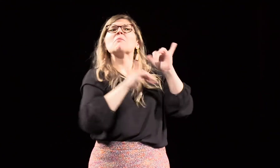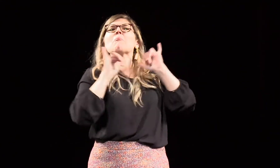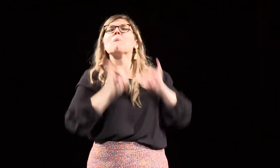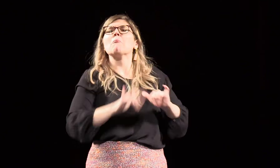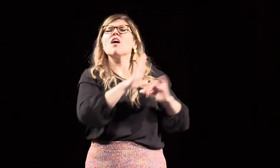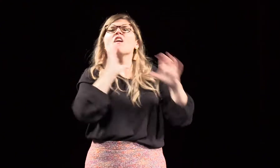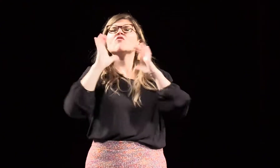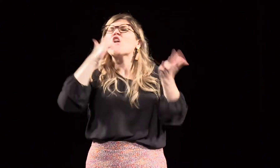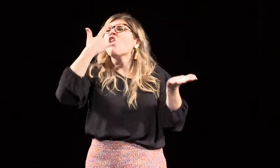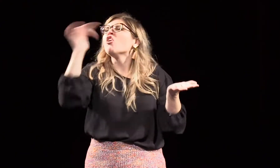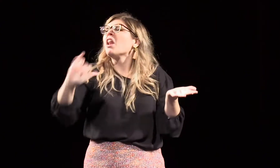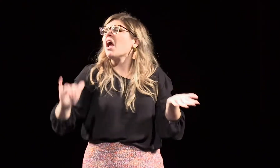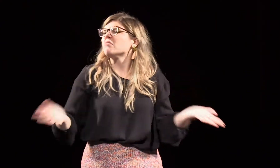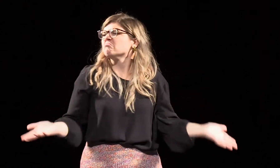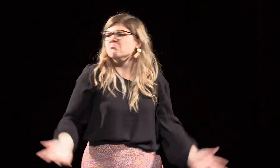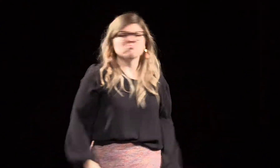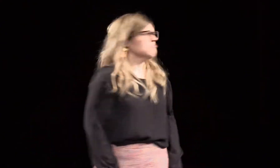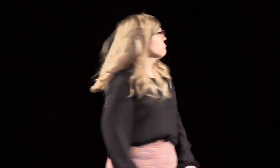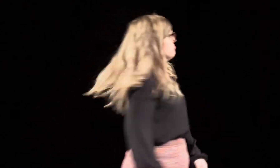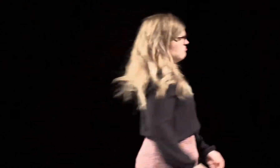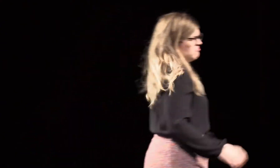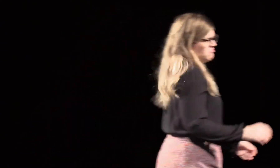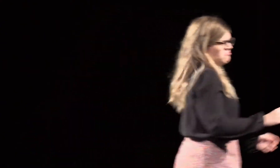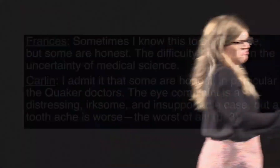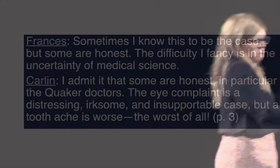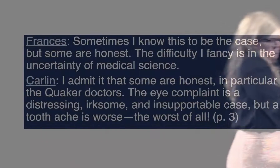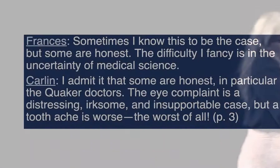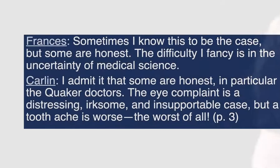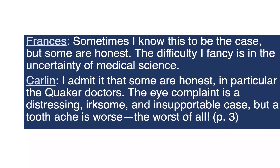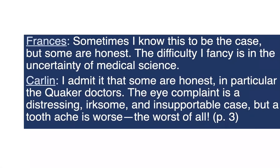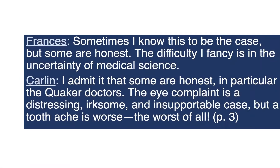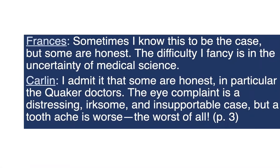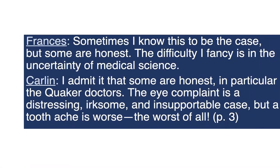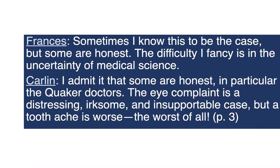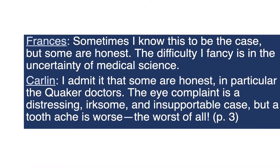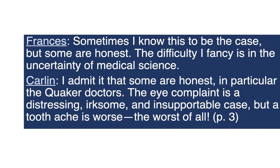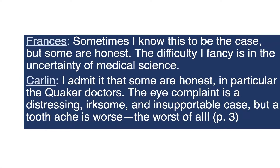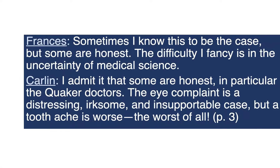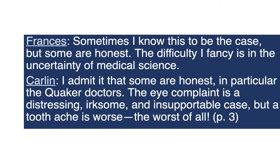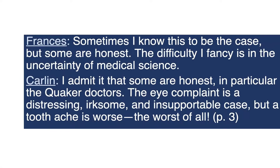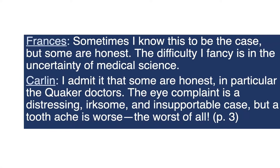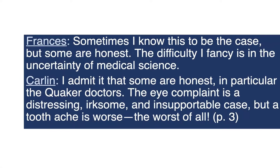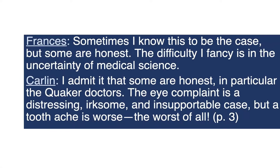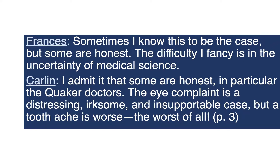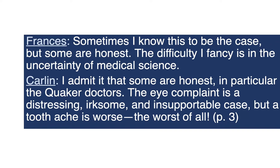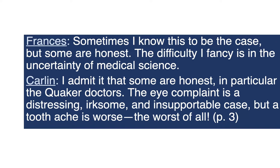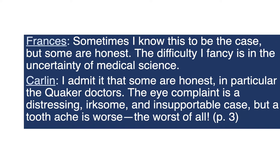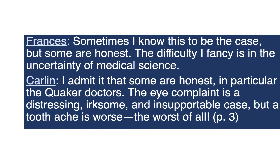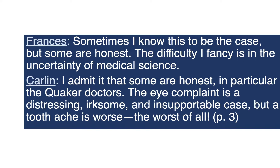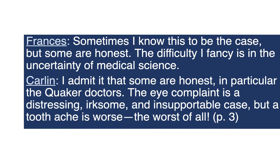just to kind of give you an idea of what the conversation looked like. We'll give you a chance to read this example here.